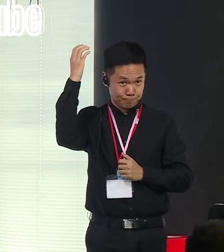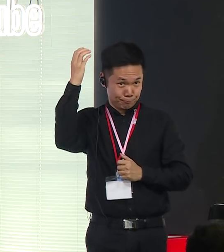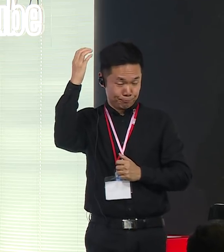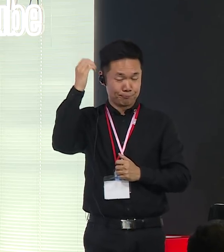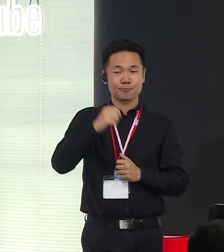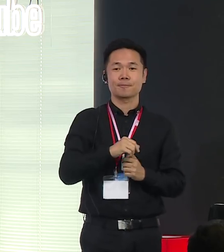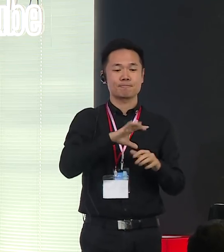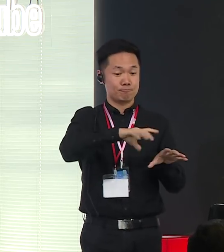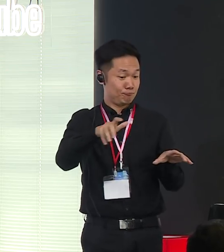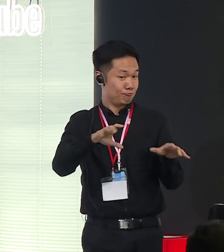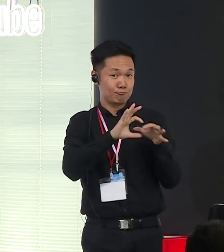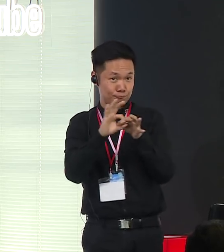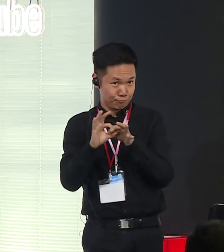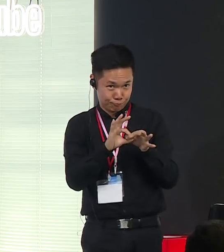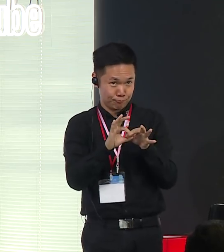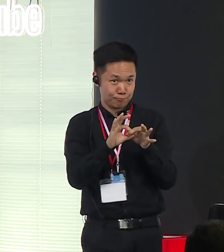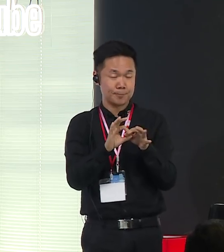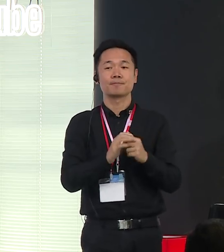s. I am Manabu Horii. Good afternoon.